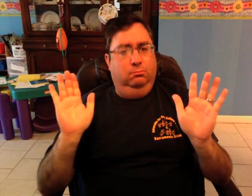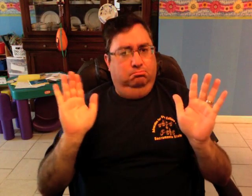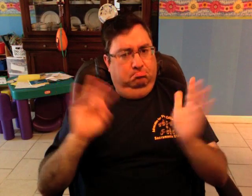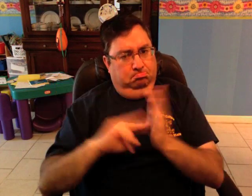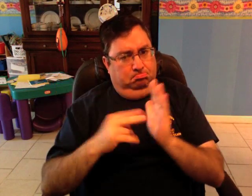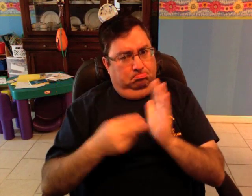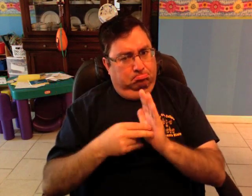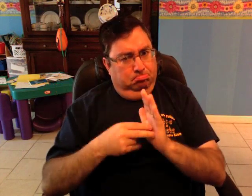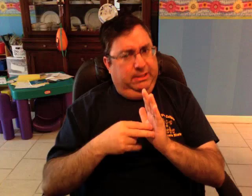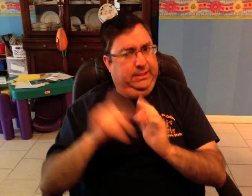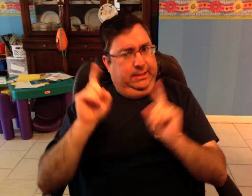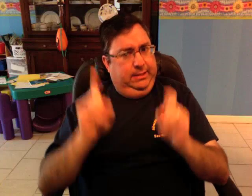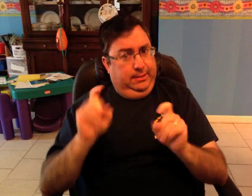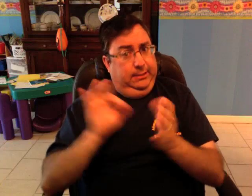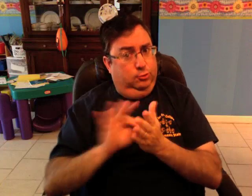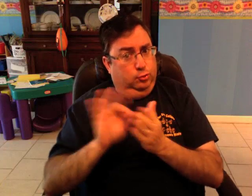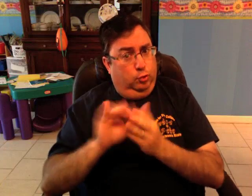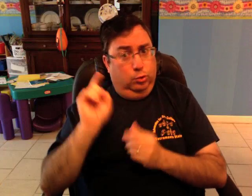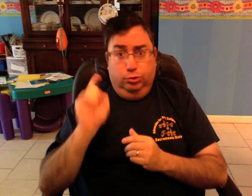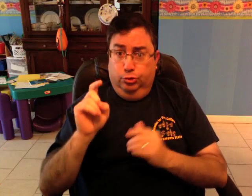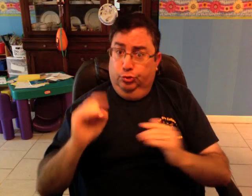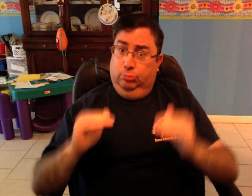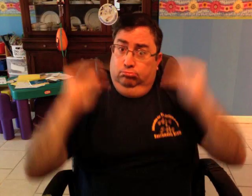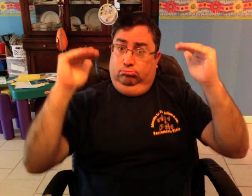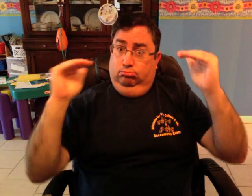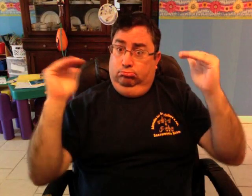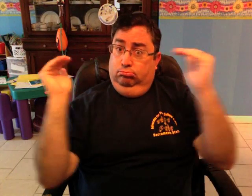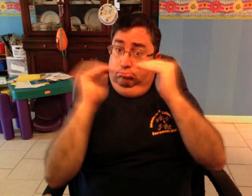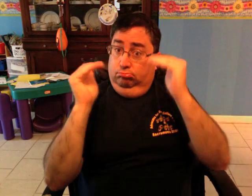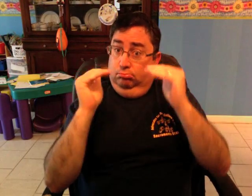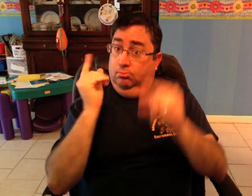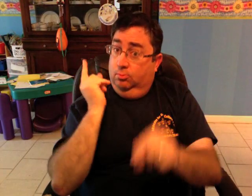then that means the test scores should be equal to the public schools, right?